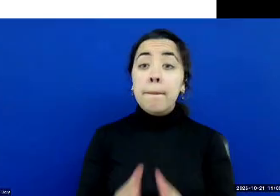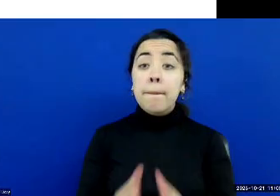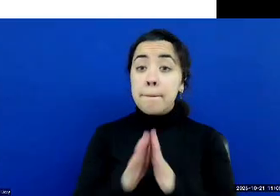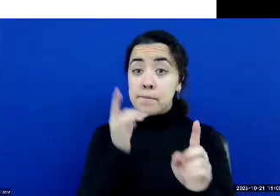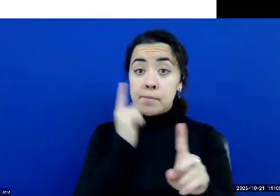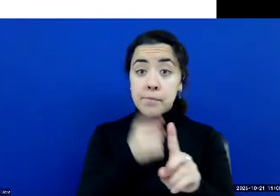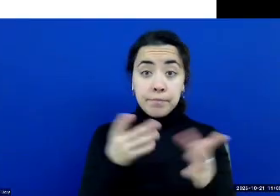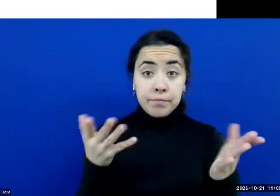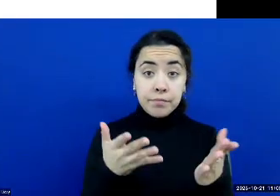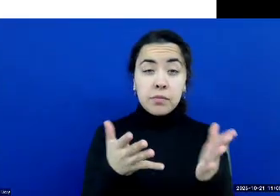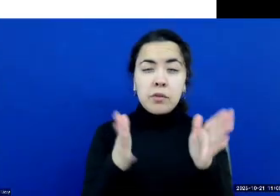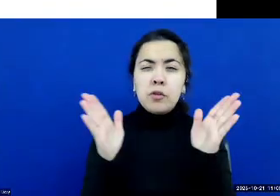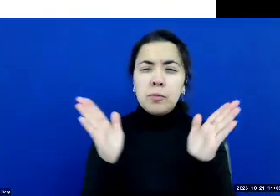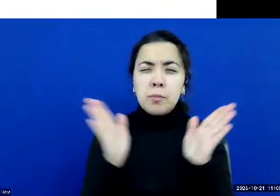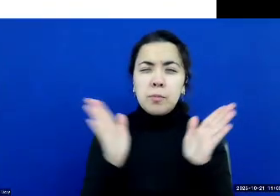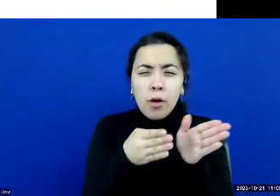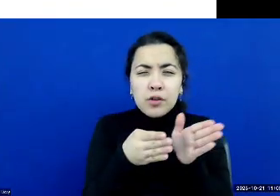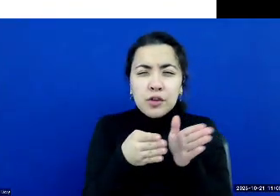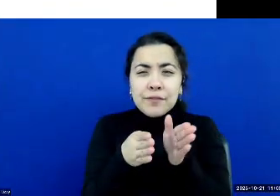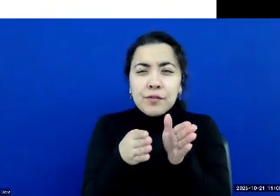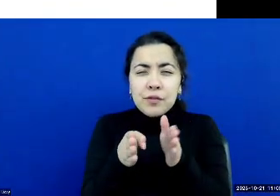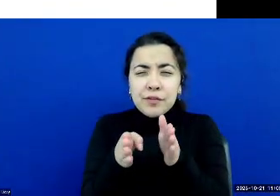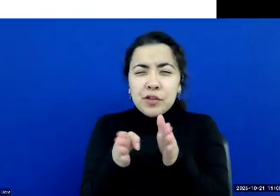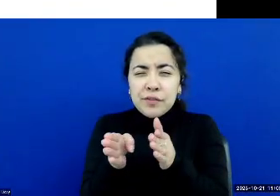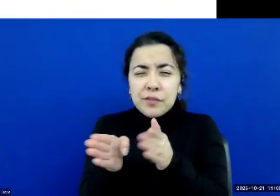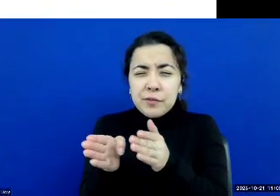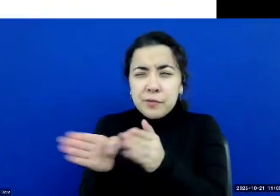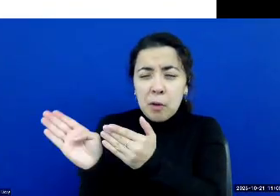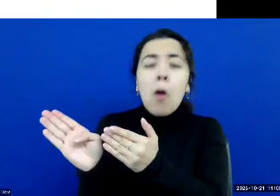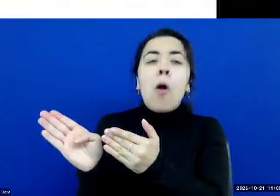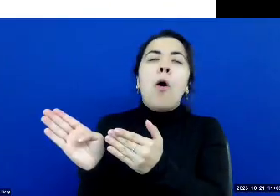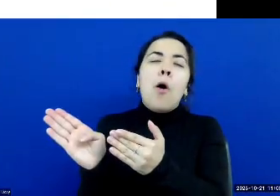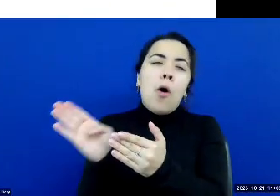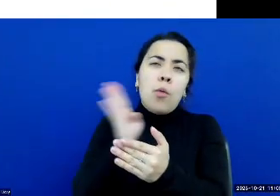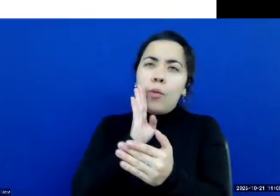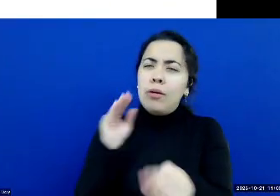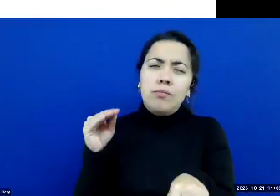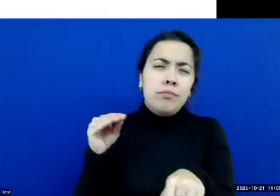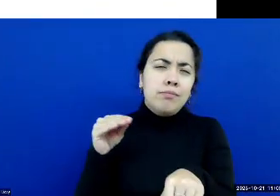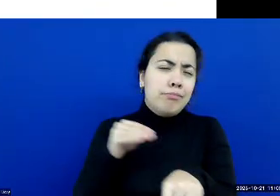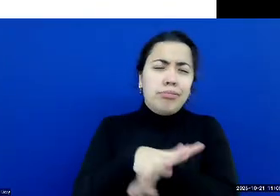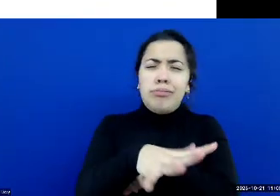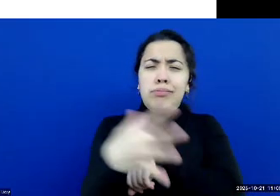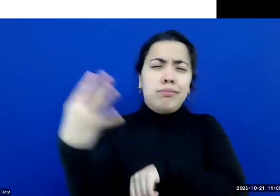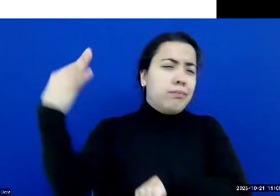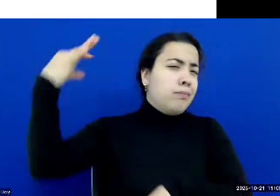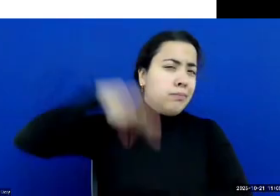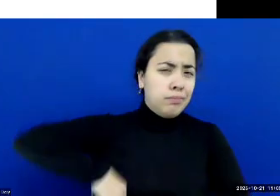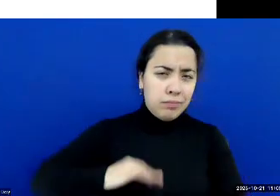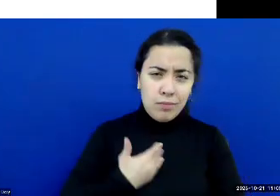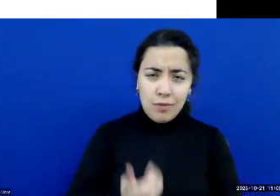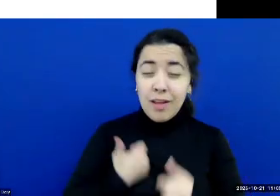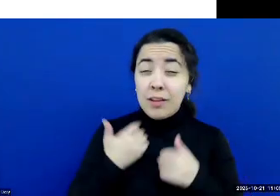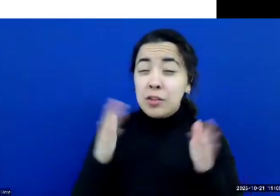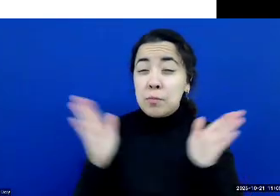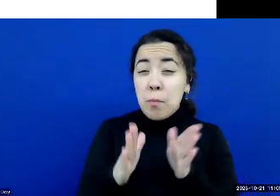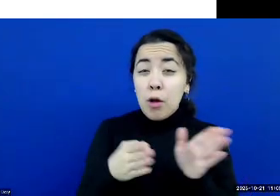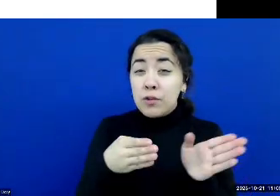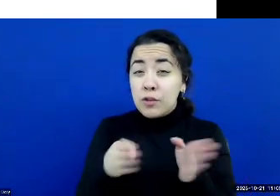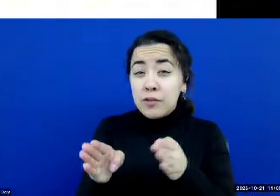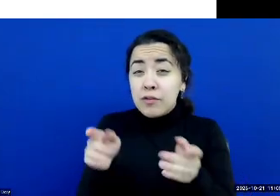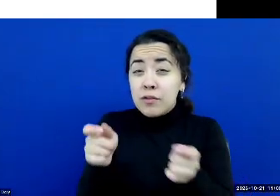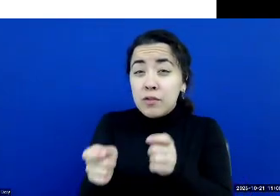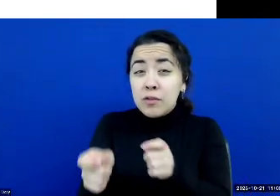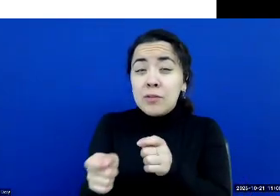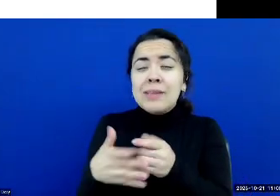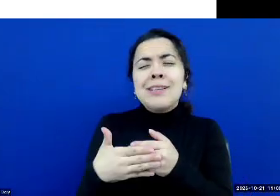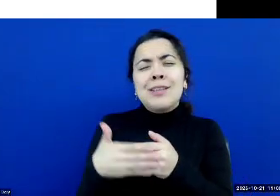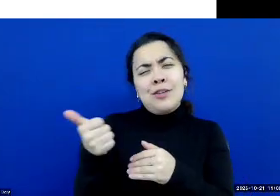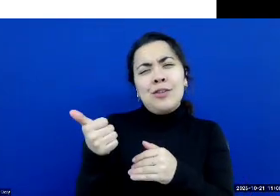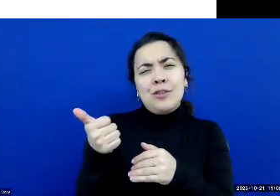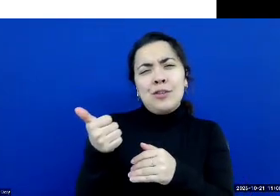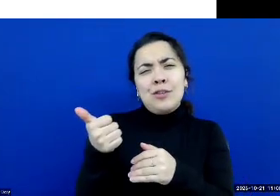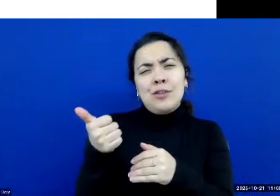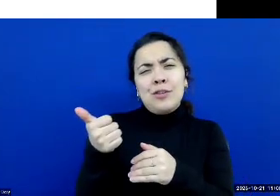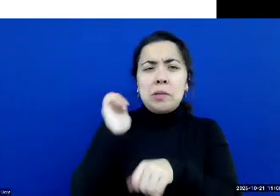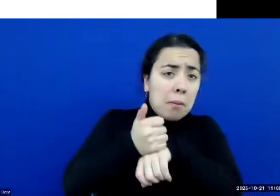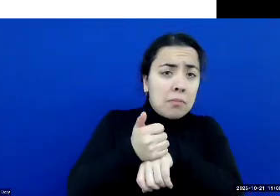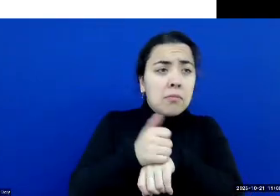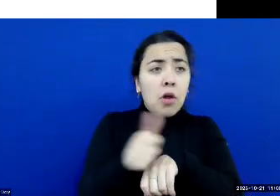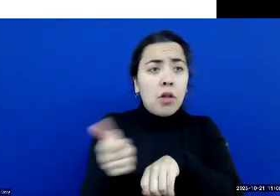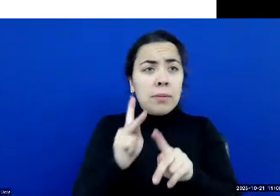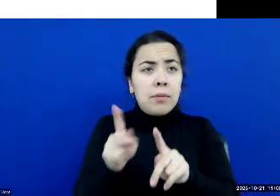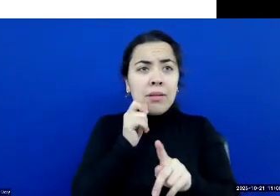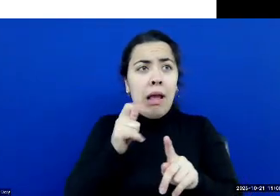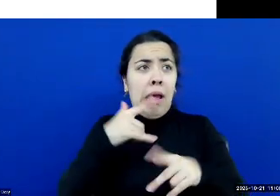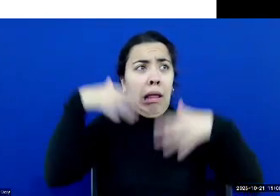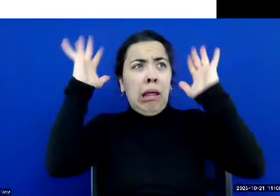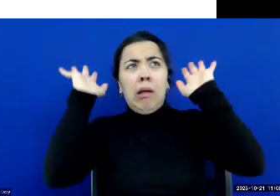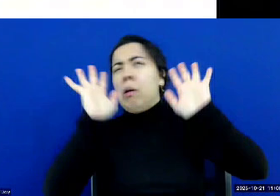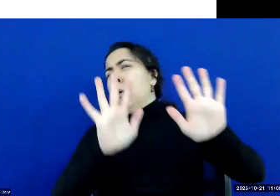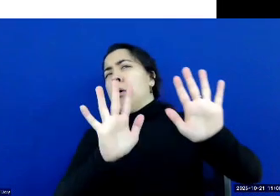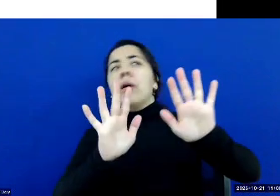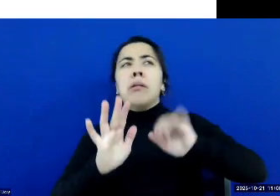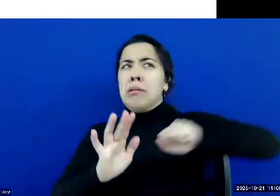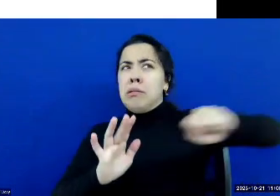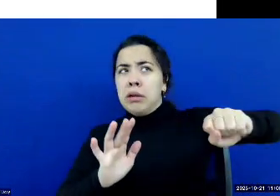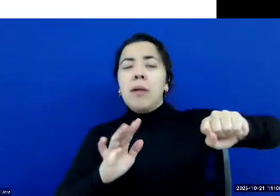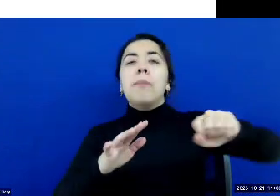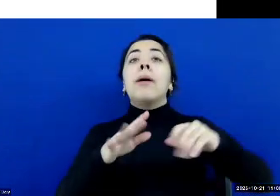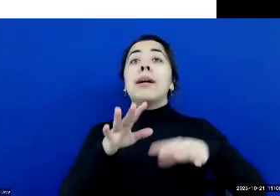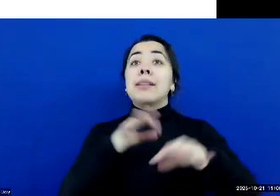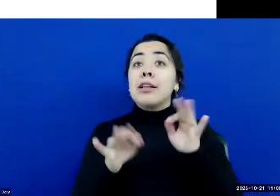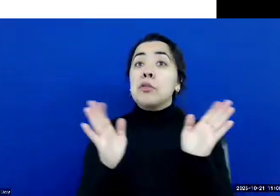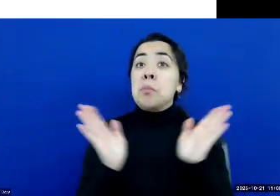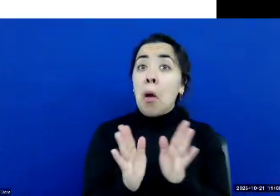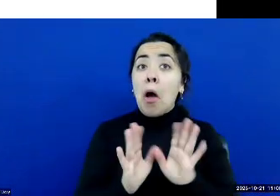Kathleen DeForest: The premise of the book is that small shifts can have a really big impact in any area of our lives. Small shifts are more easily implemented, and generally more easily accepted by others, rather than the big overhauls, right?